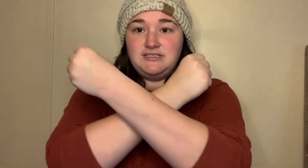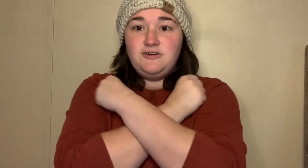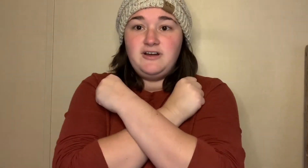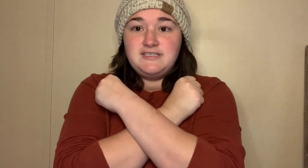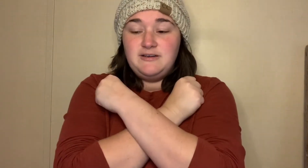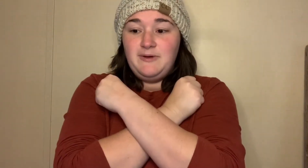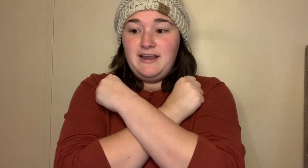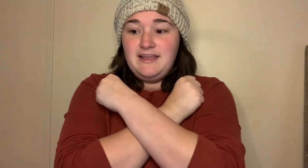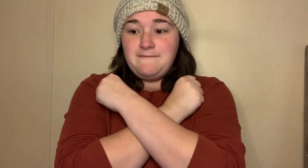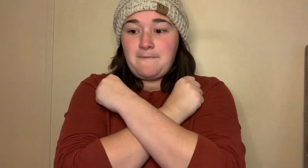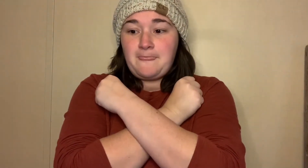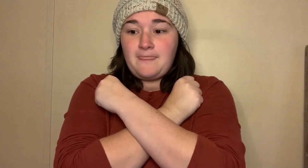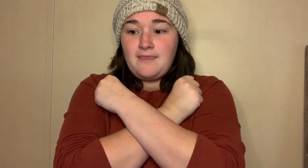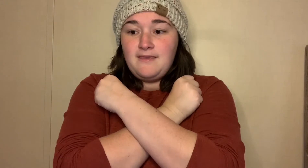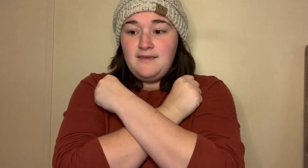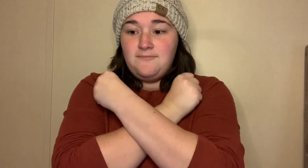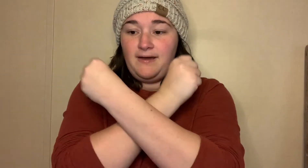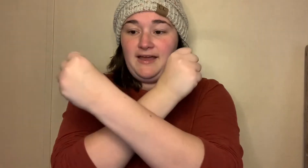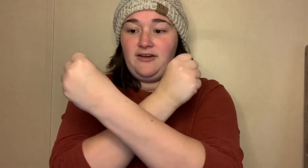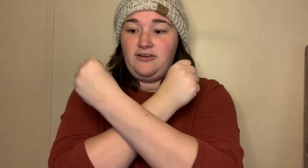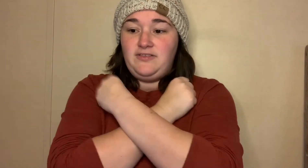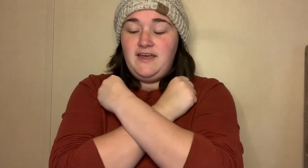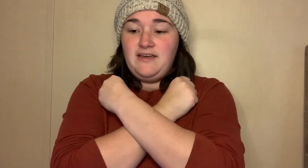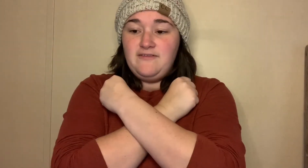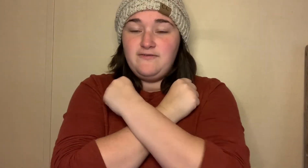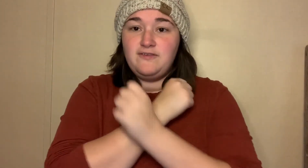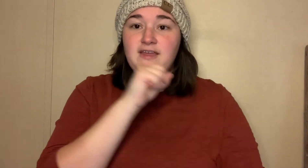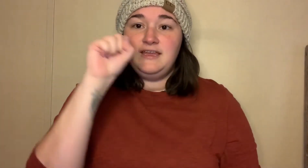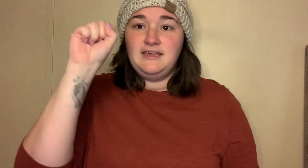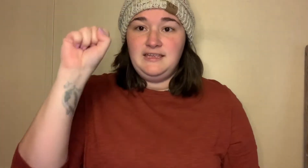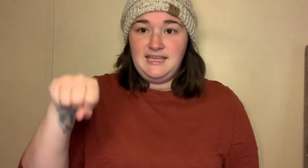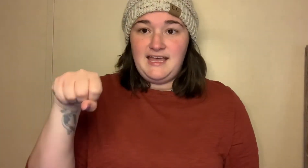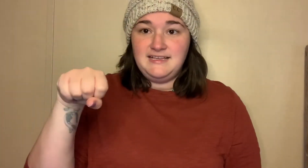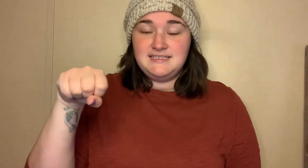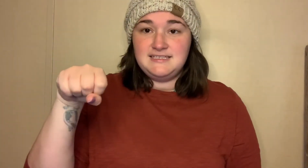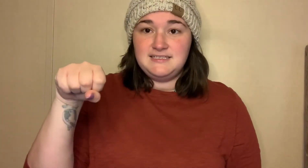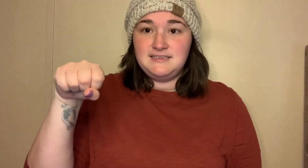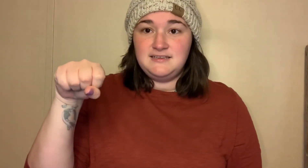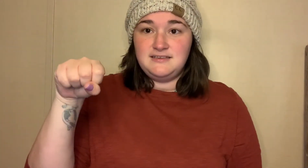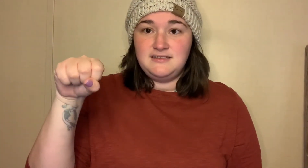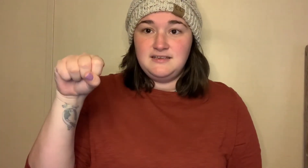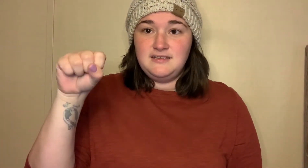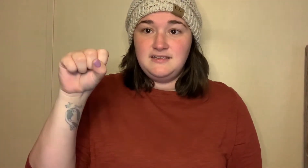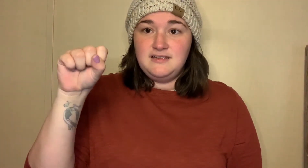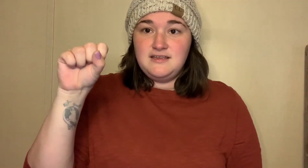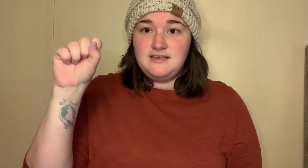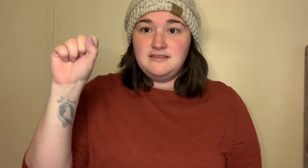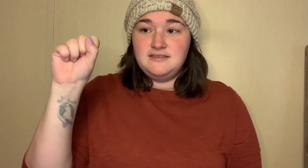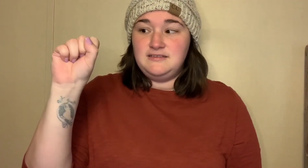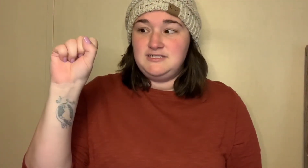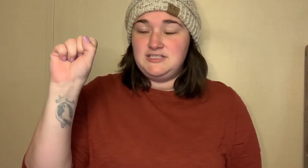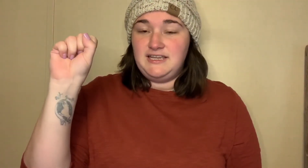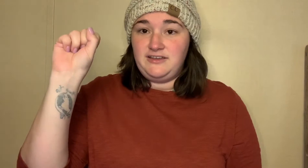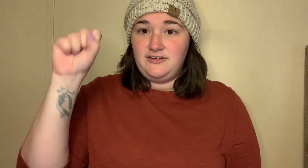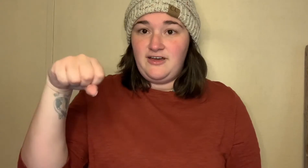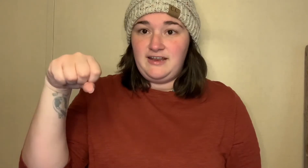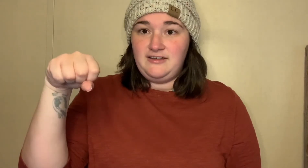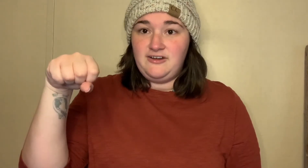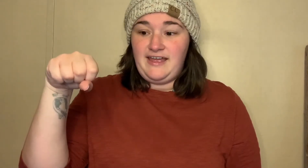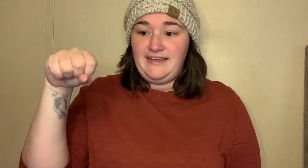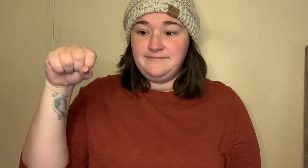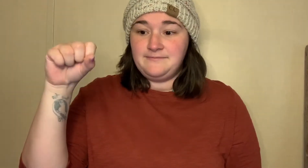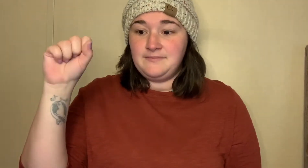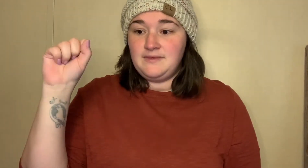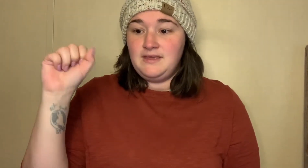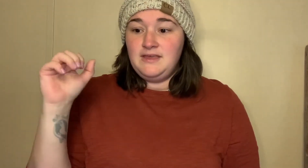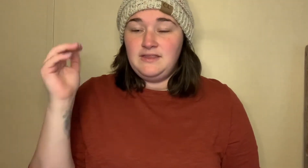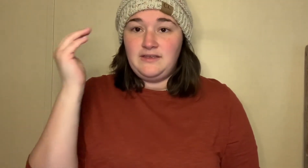cross your body by our love yes it's just like you're nodding your head they'll know